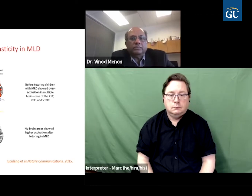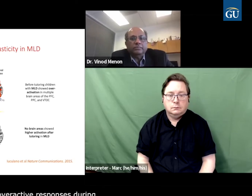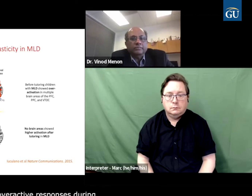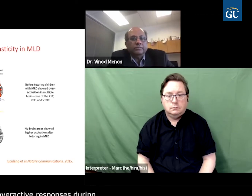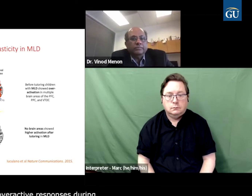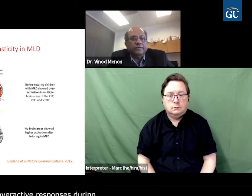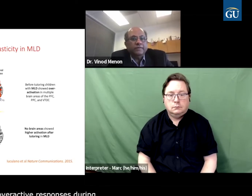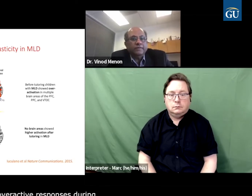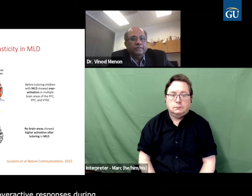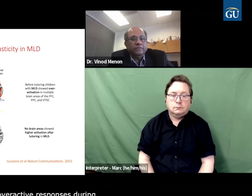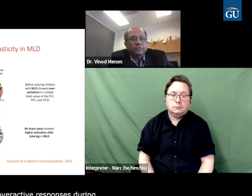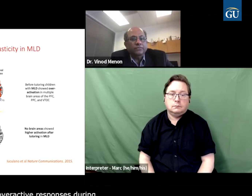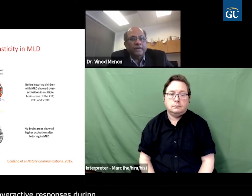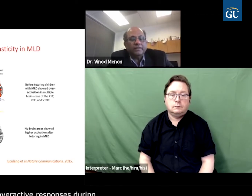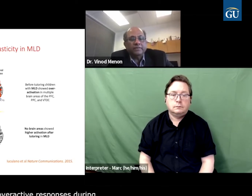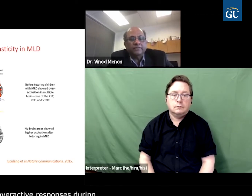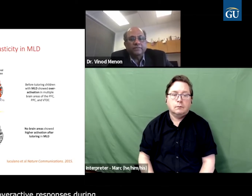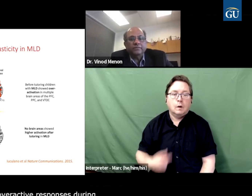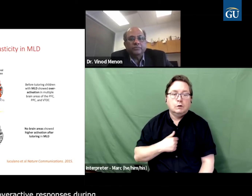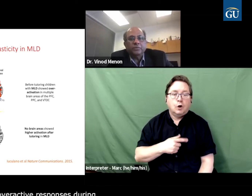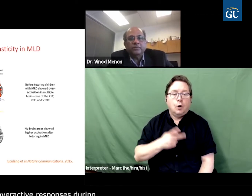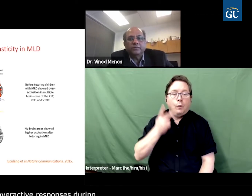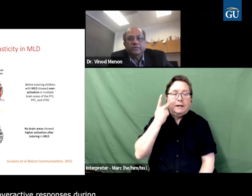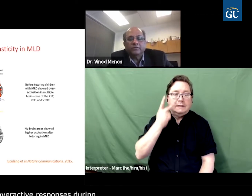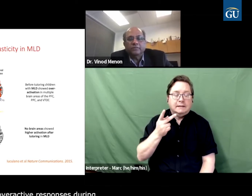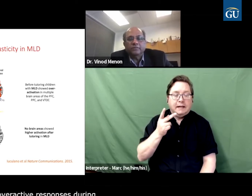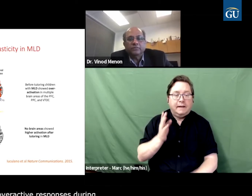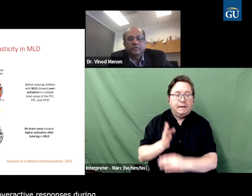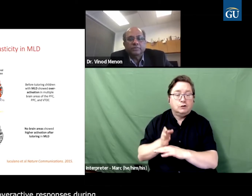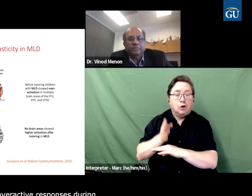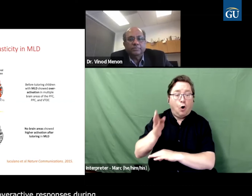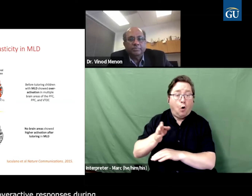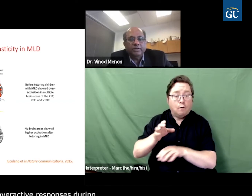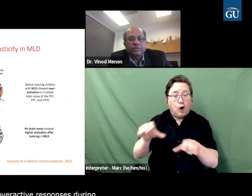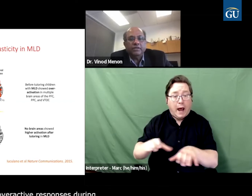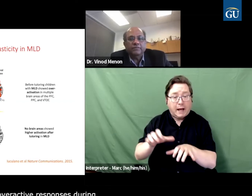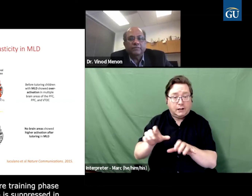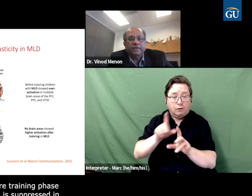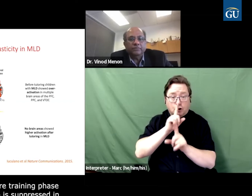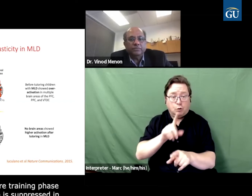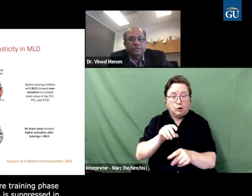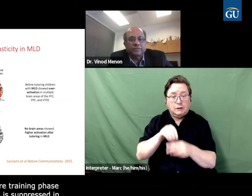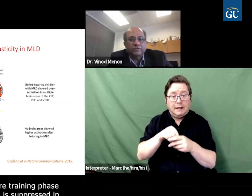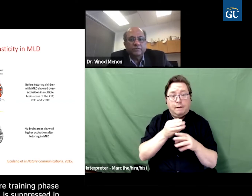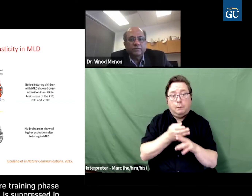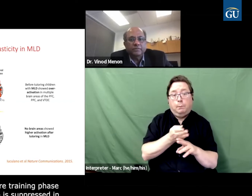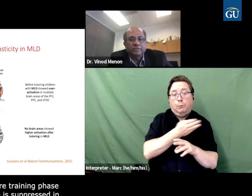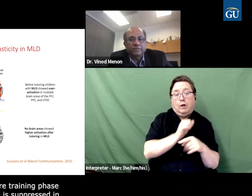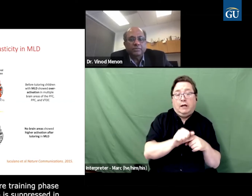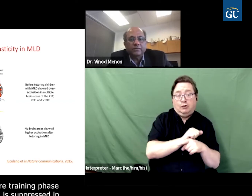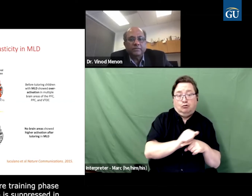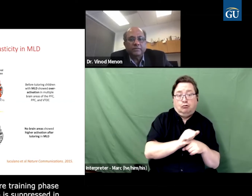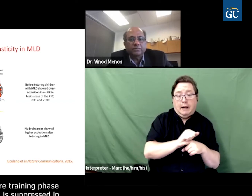so we see this overactive responses during